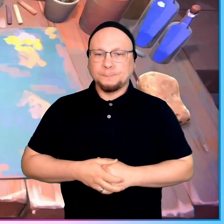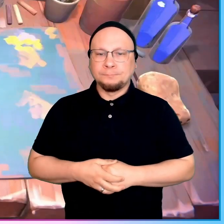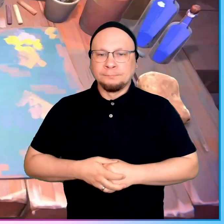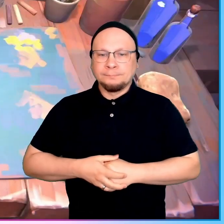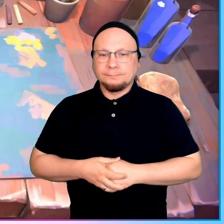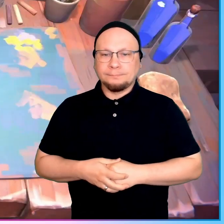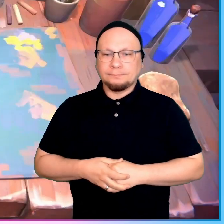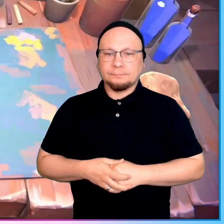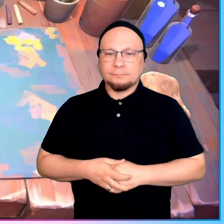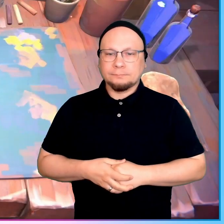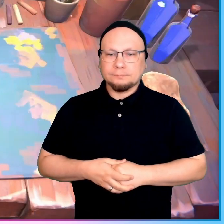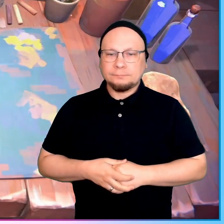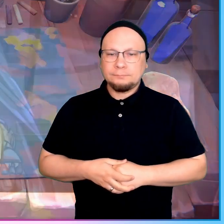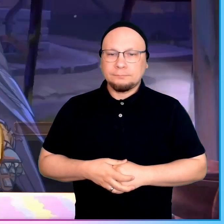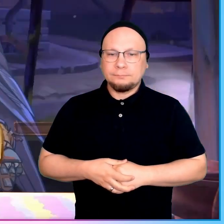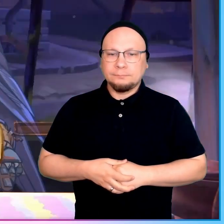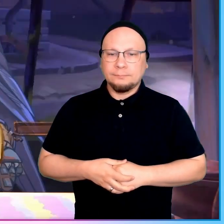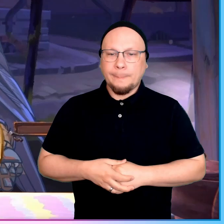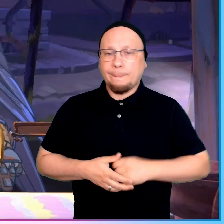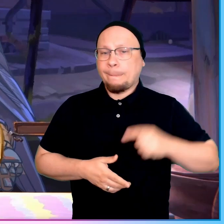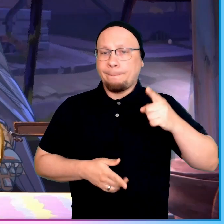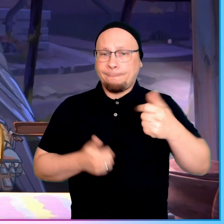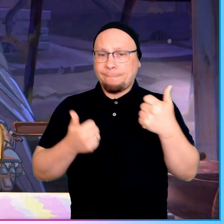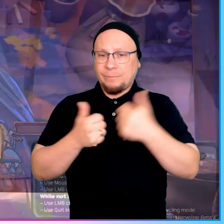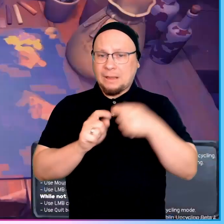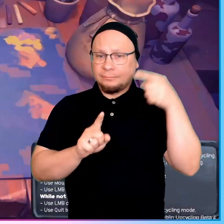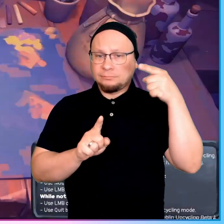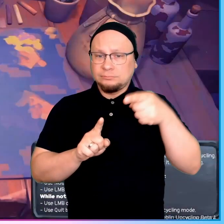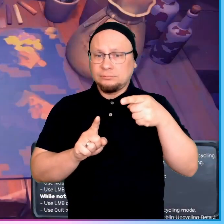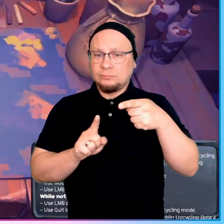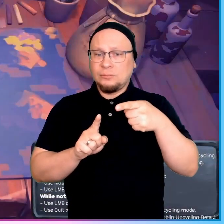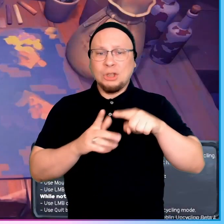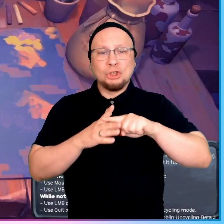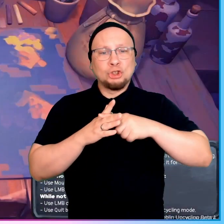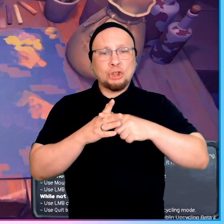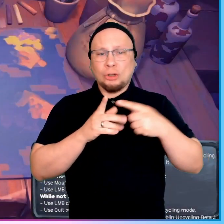Trash Goblin has always been intentionally designed to be enjoyed by as many people as possible.